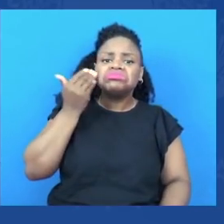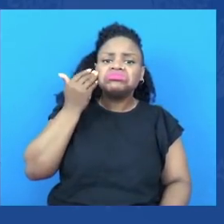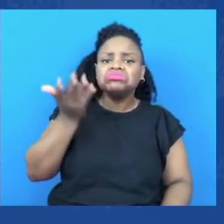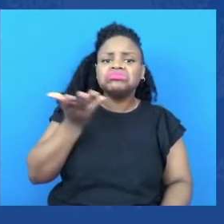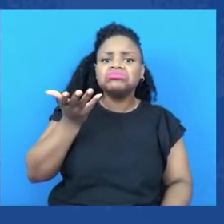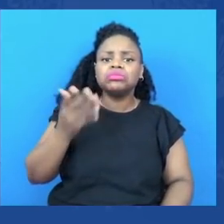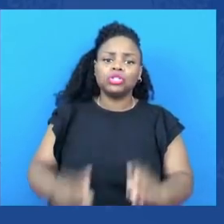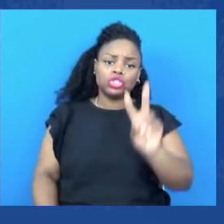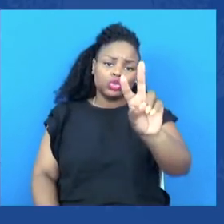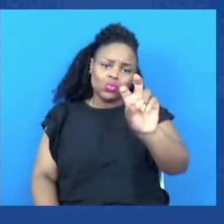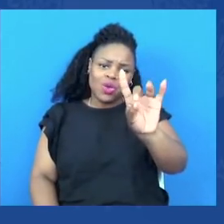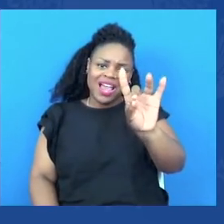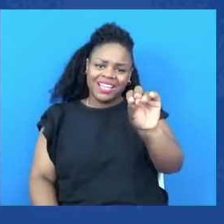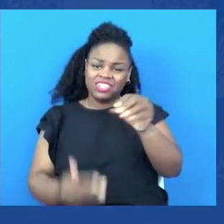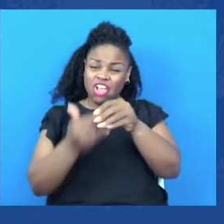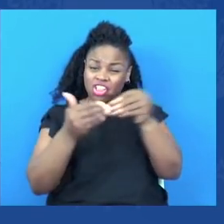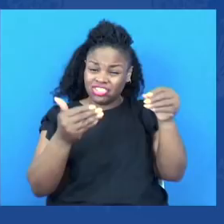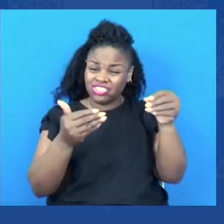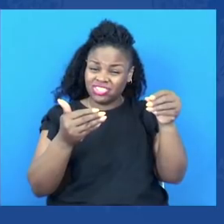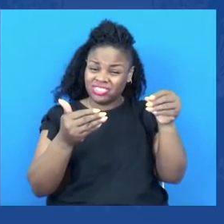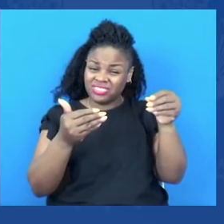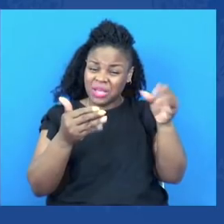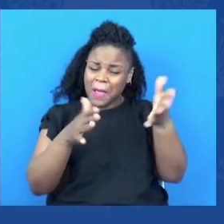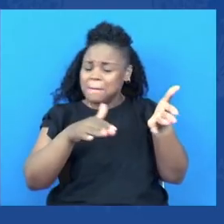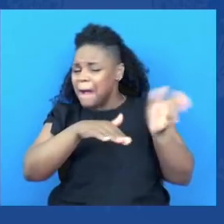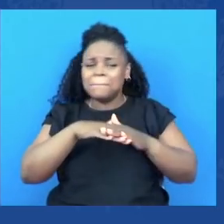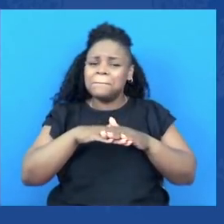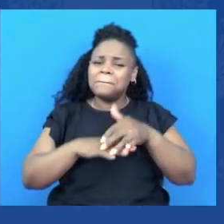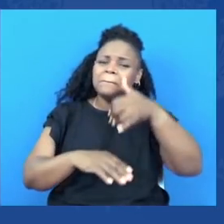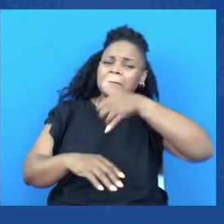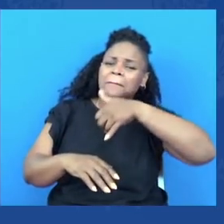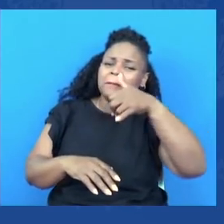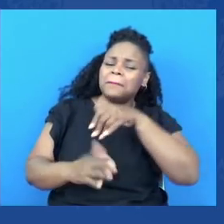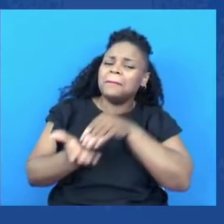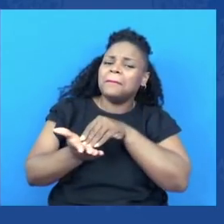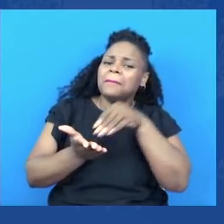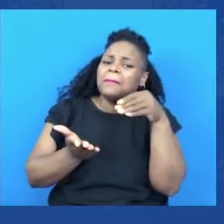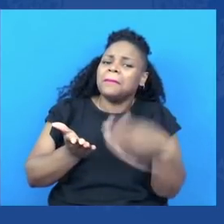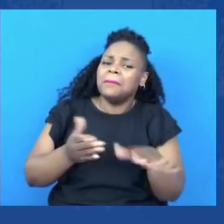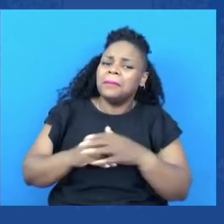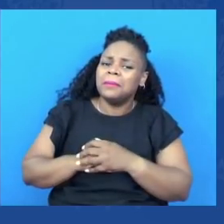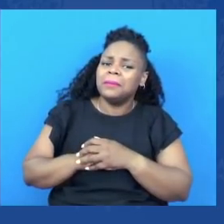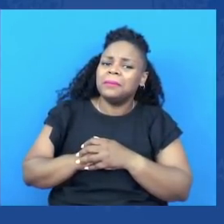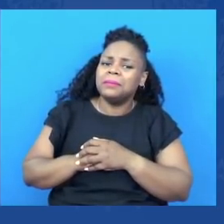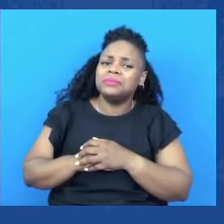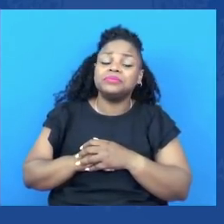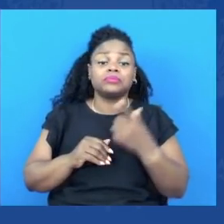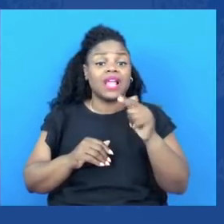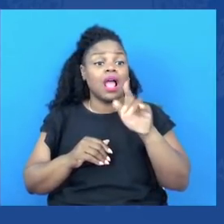Gail and her husband work hard. They spend wisely. But because of the cost of her prescription drugs,